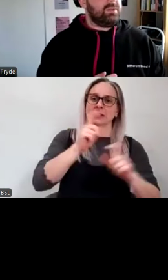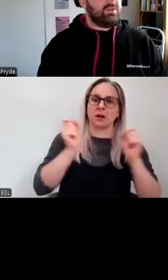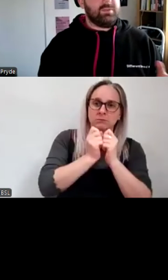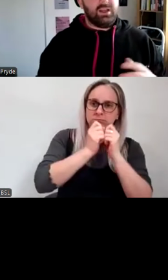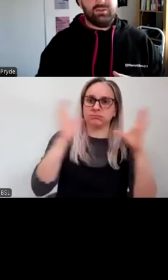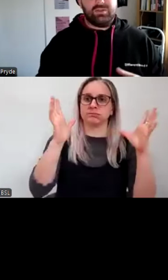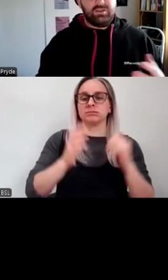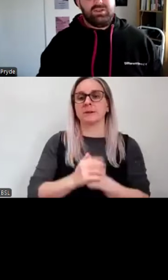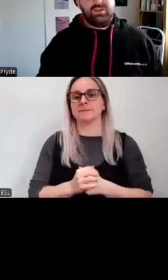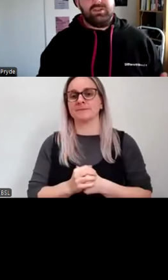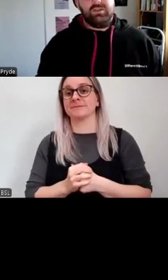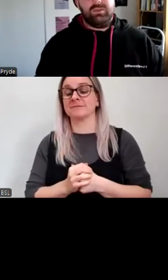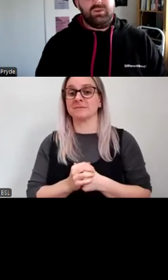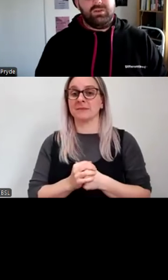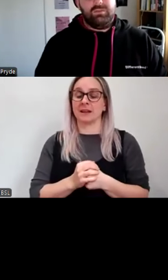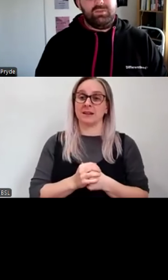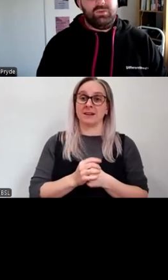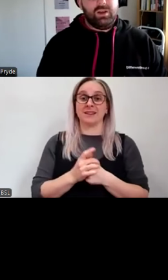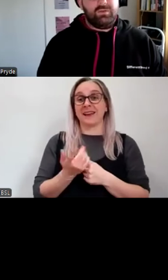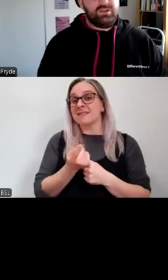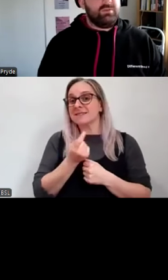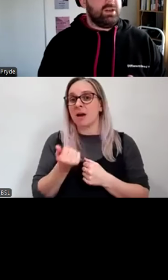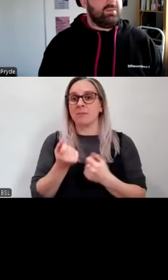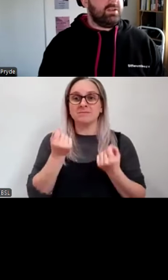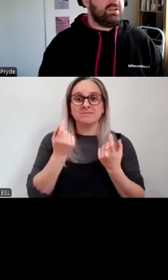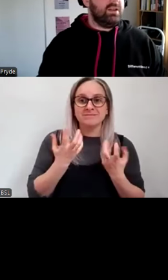and also potential solutions around what people with visual impairments